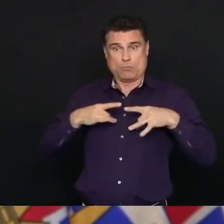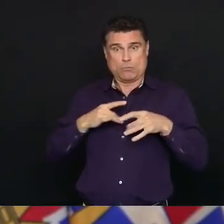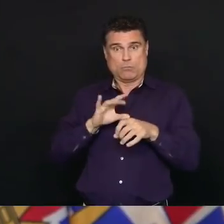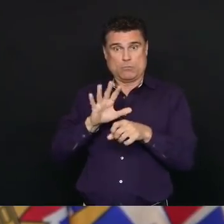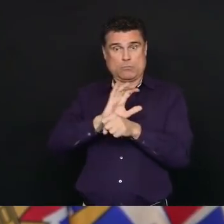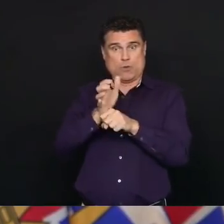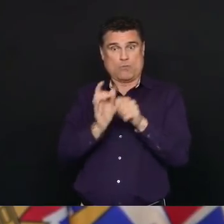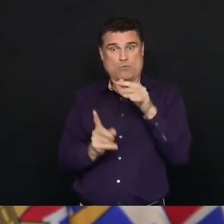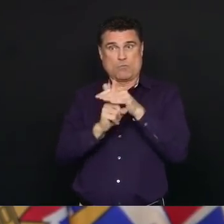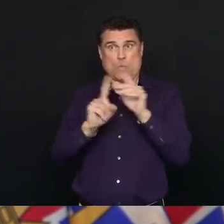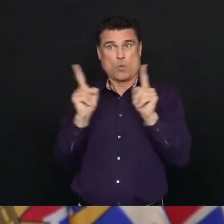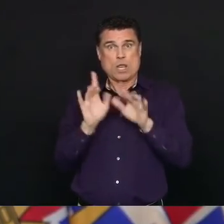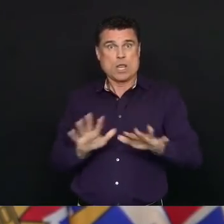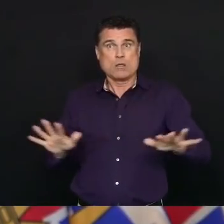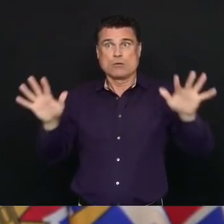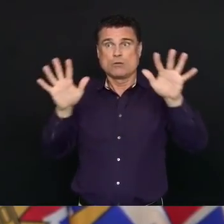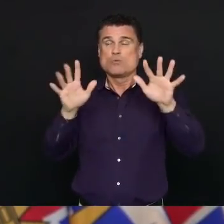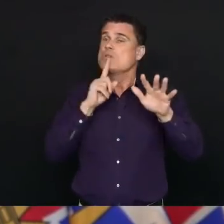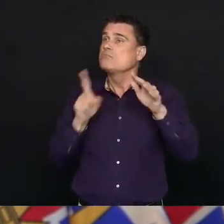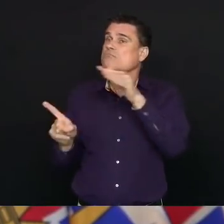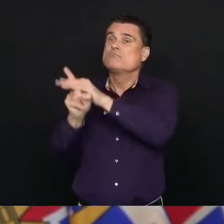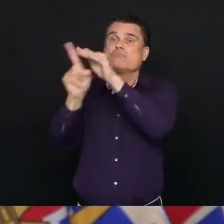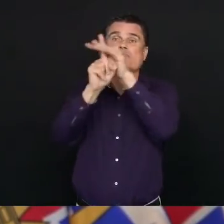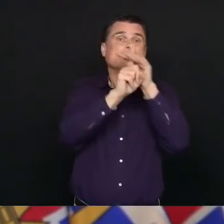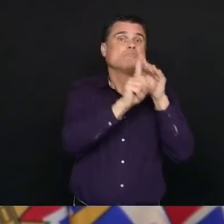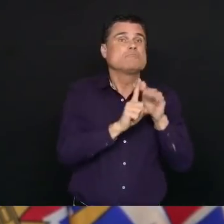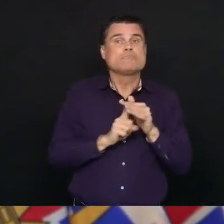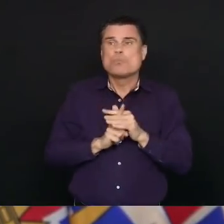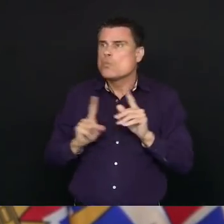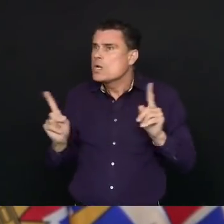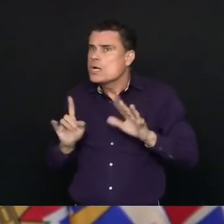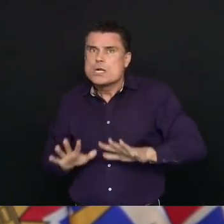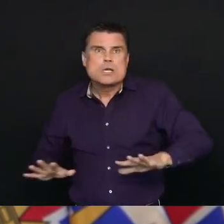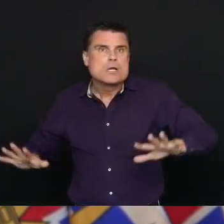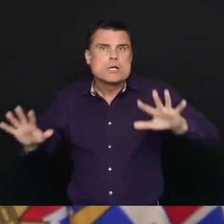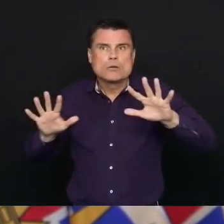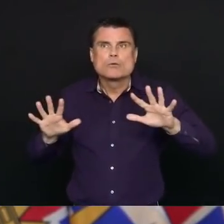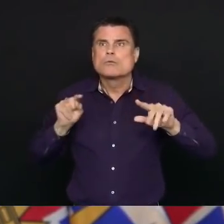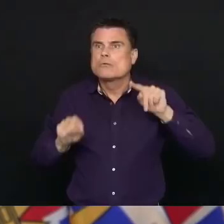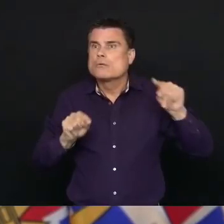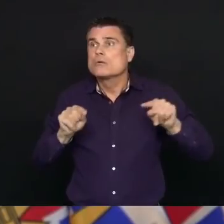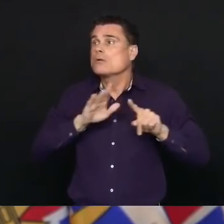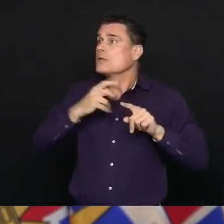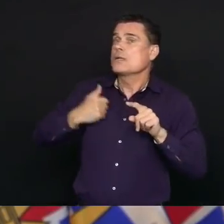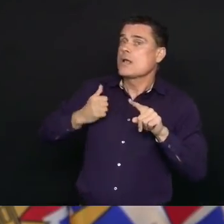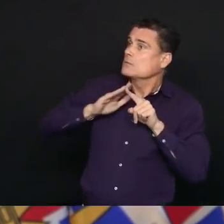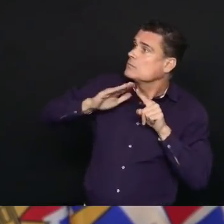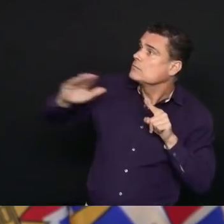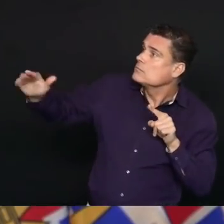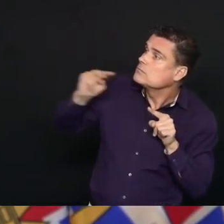of options. As you say the outbreak and the pandemic is different across the country and across the province.